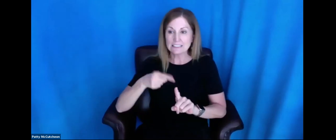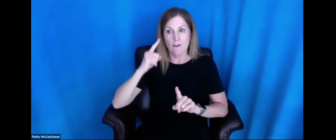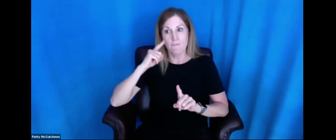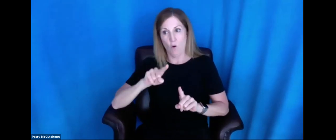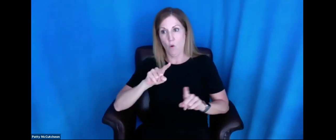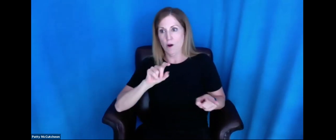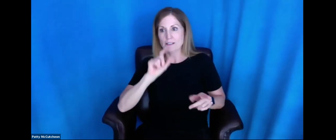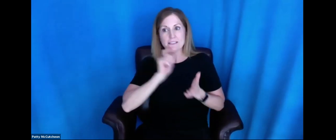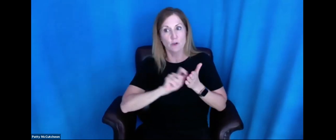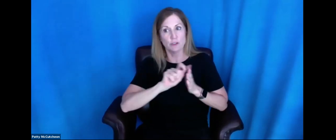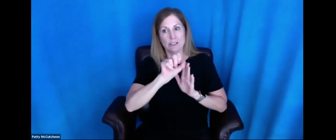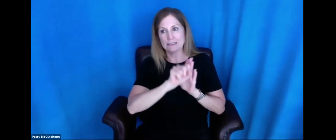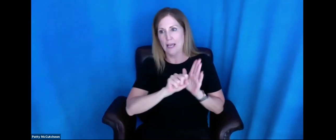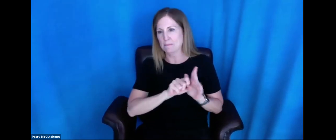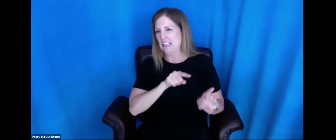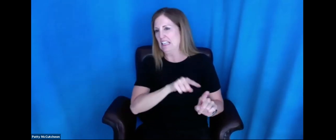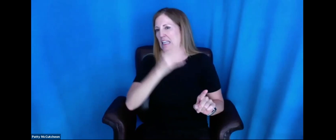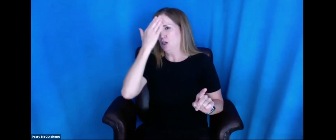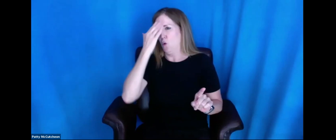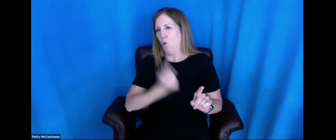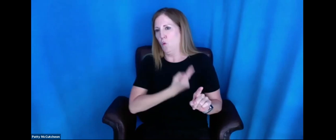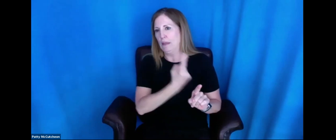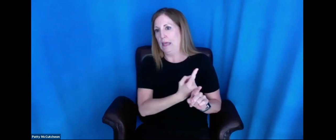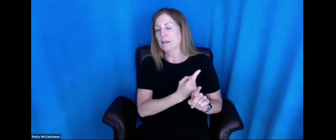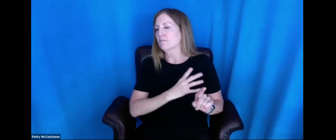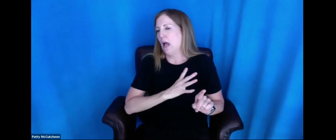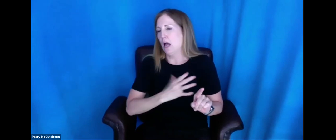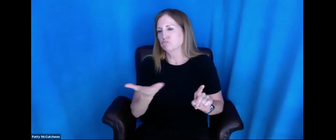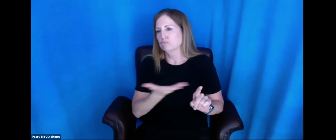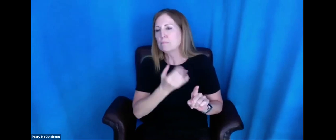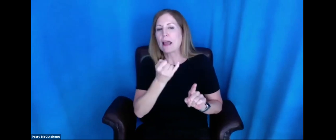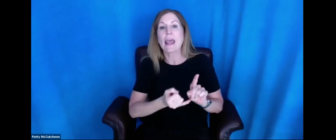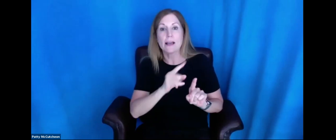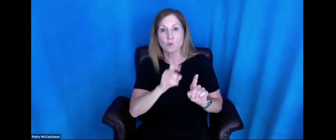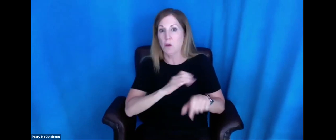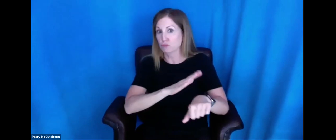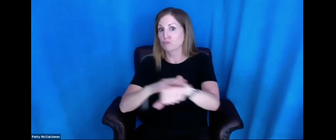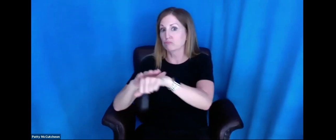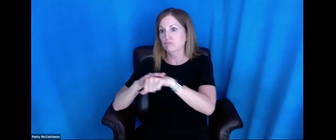Secretary Simon can answer, please feel free, but this will be the last question.